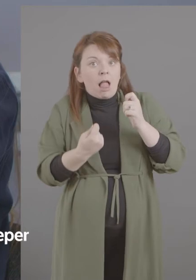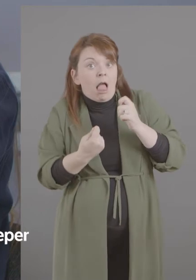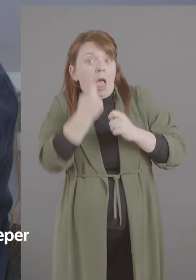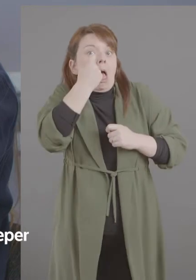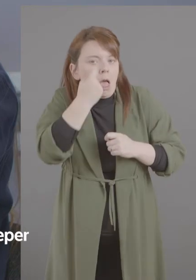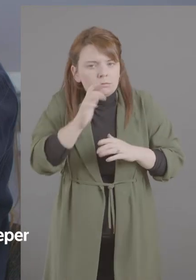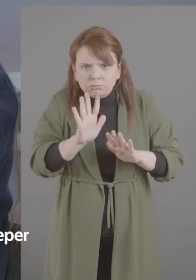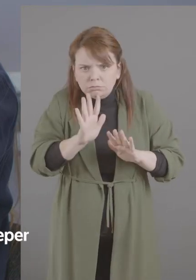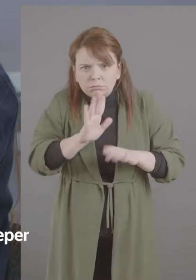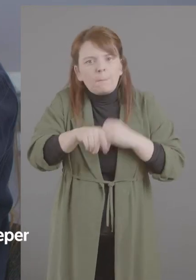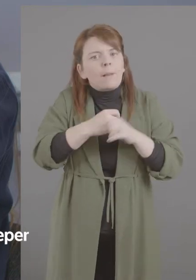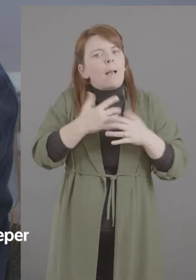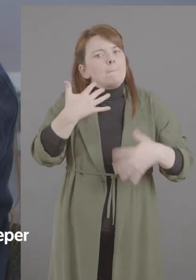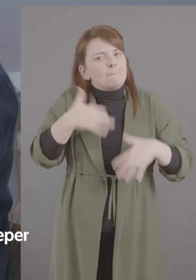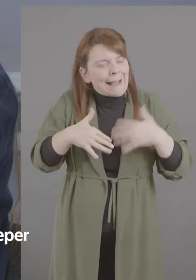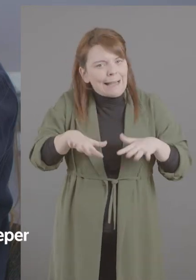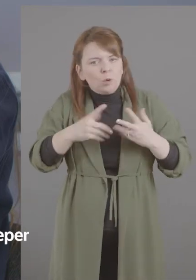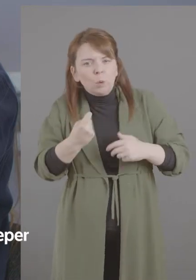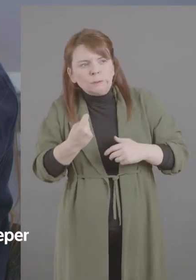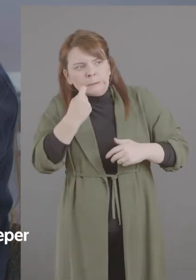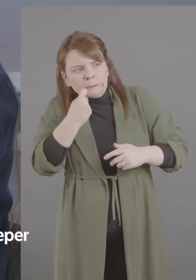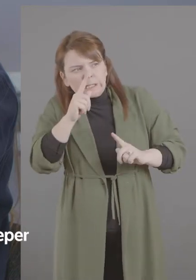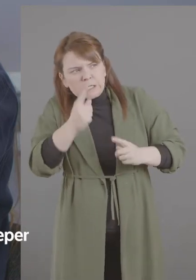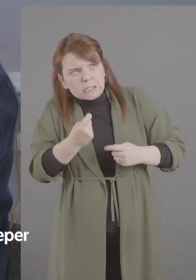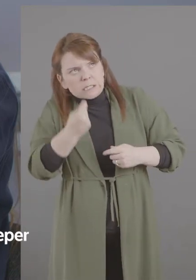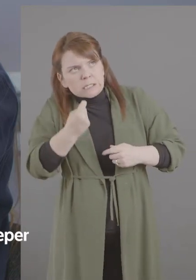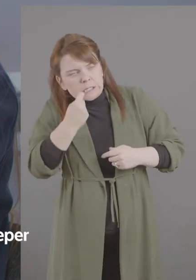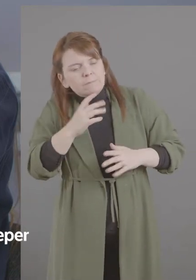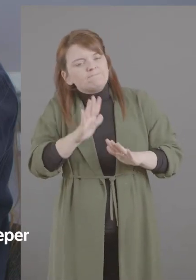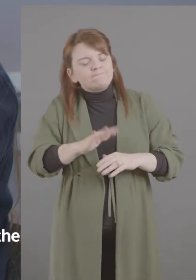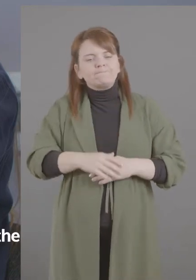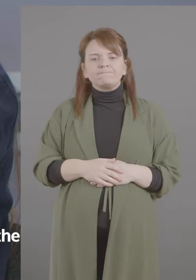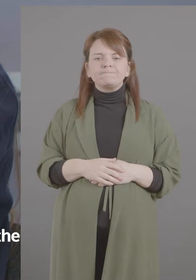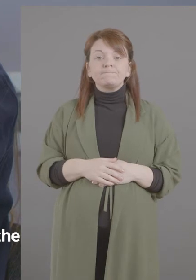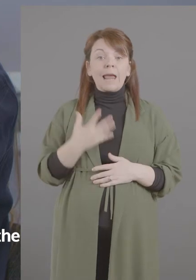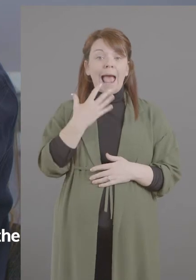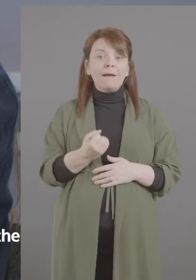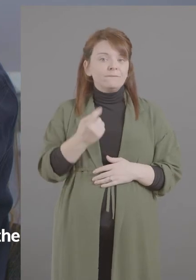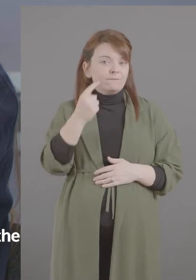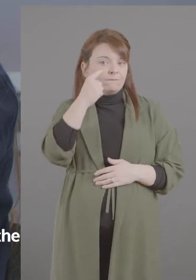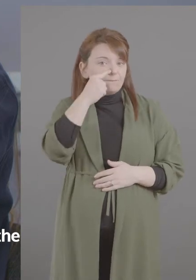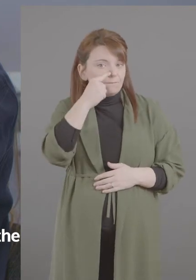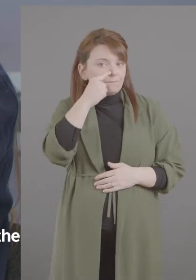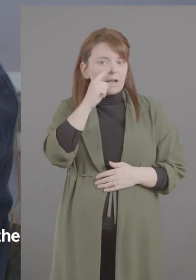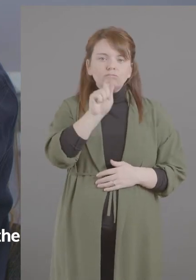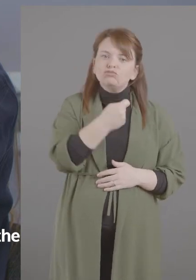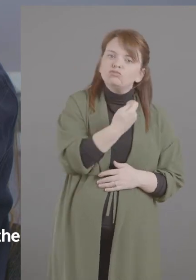which is normal however do not insert the swab any deeper if you feel pain or strong resistance. If